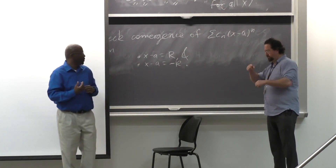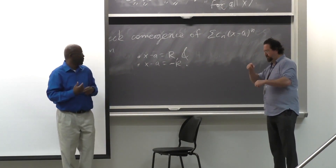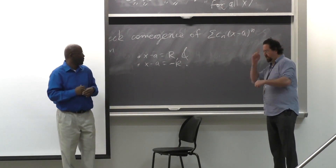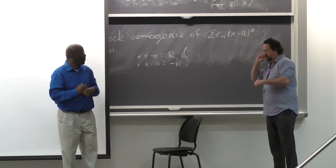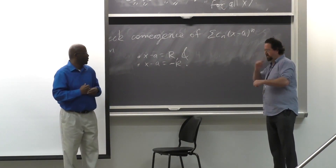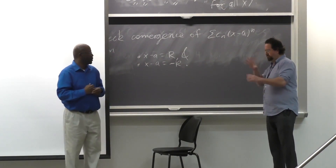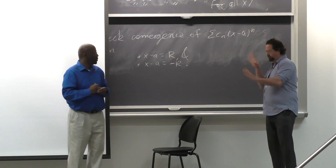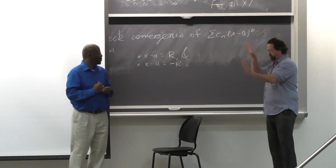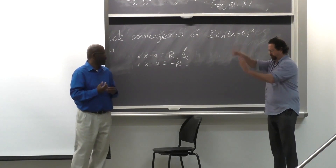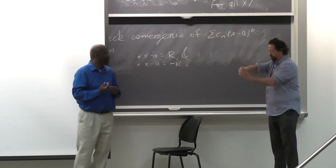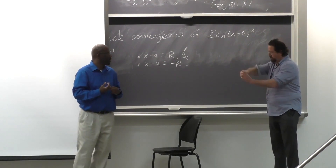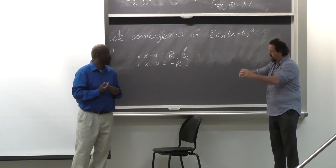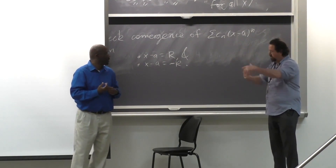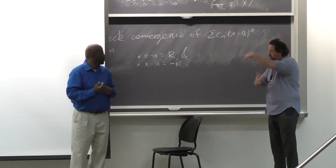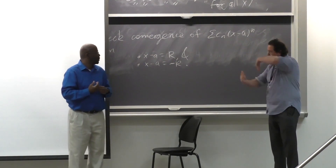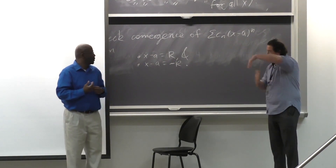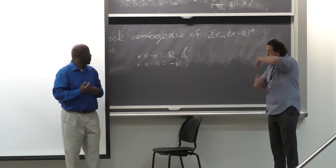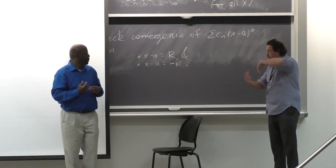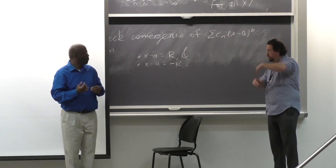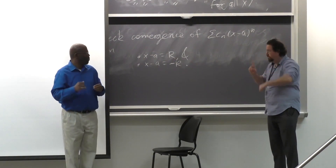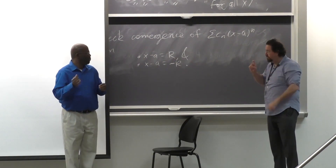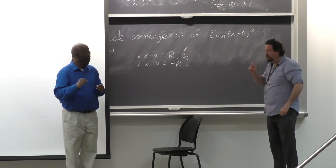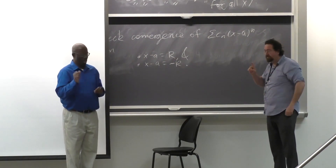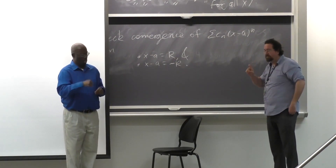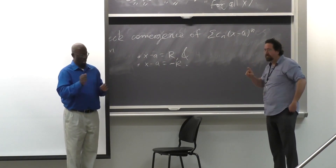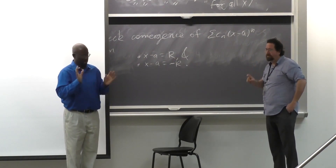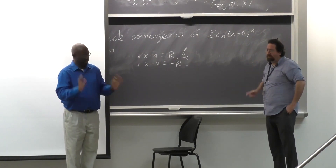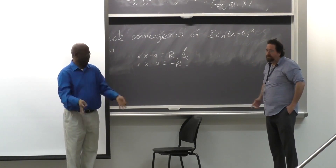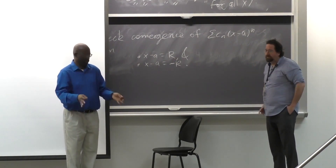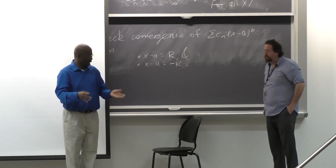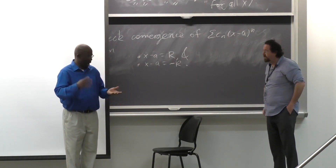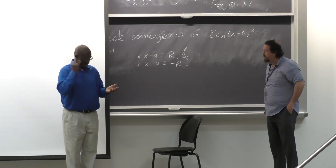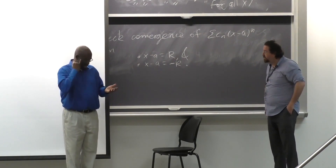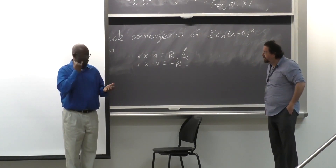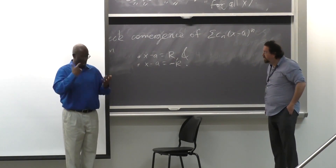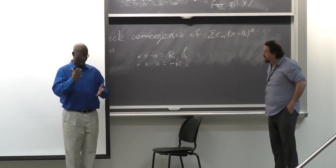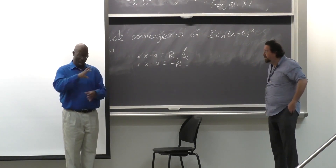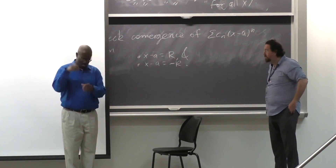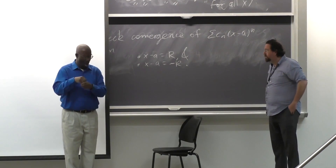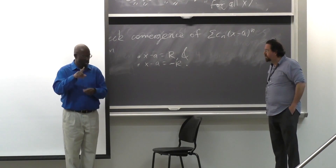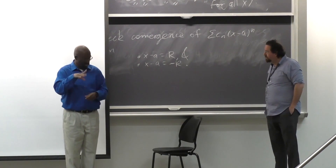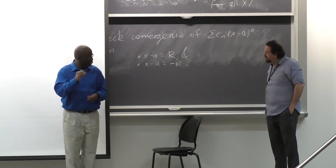They may be nervous to have the deaf community involved with the larger community.